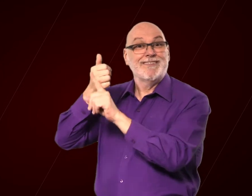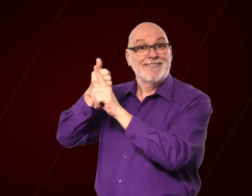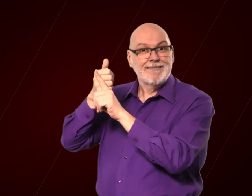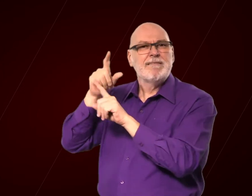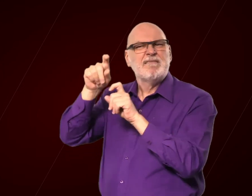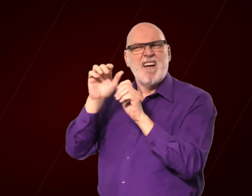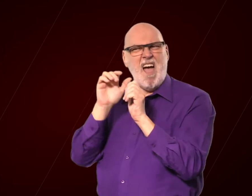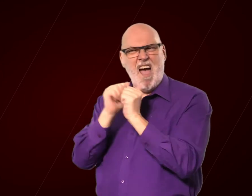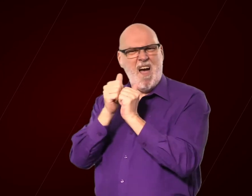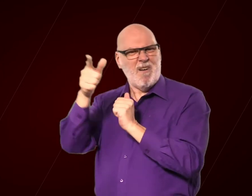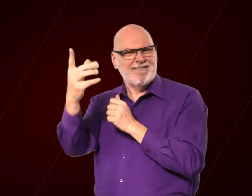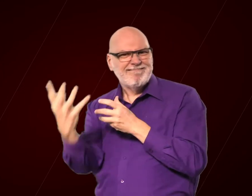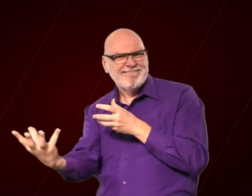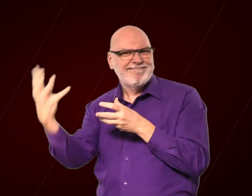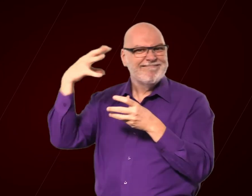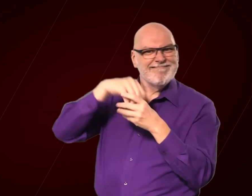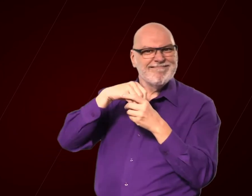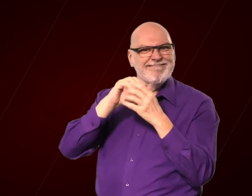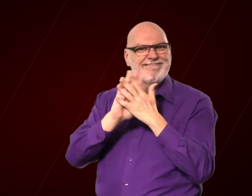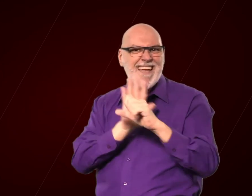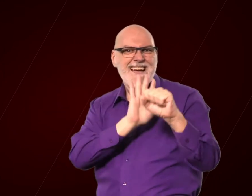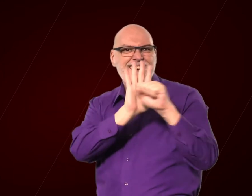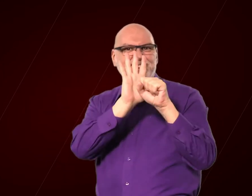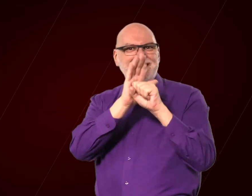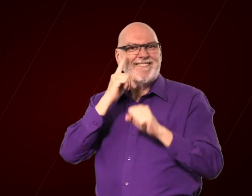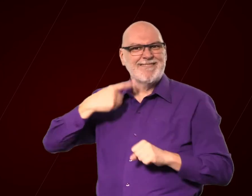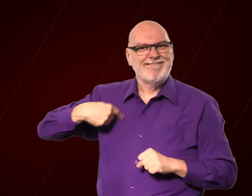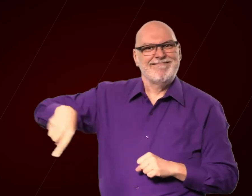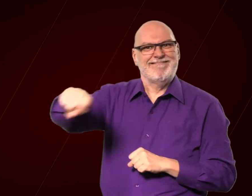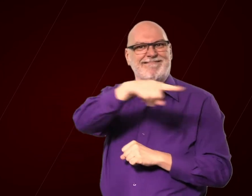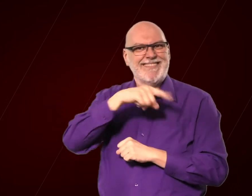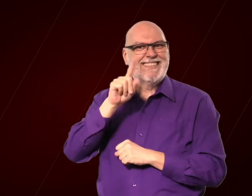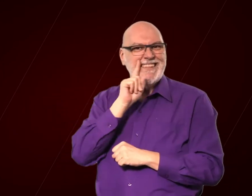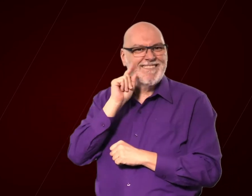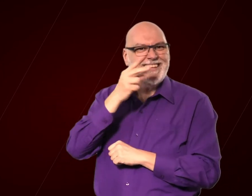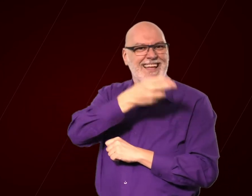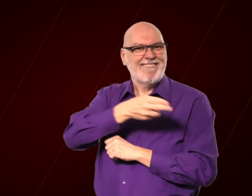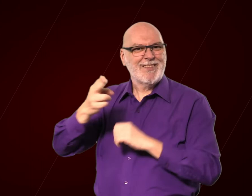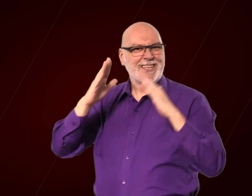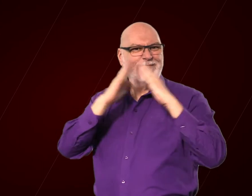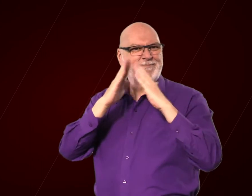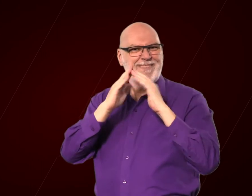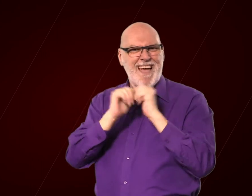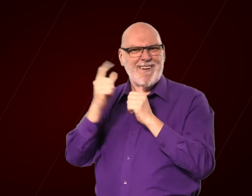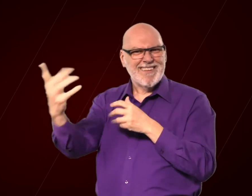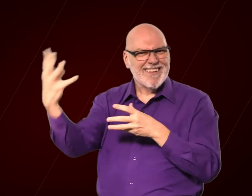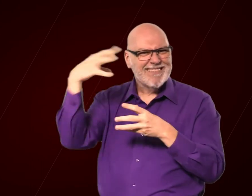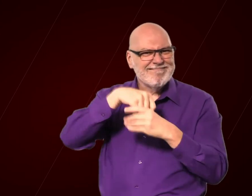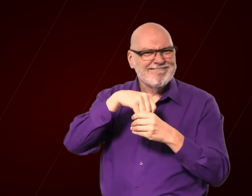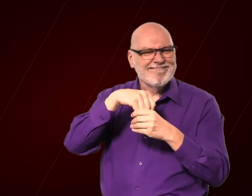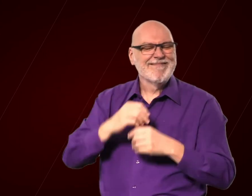how she became an advocate for the Deaf and Hard of Hearing community.